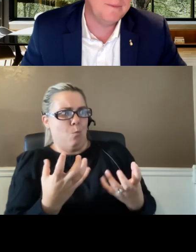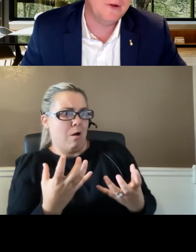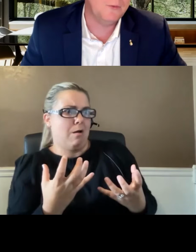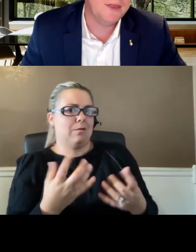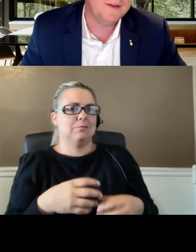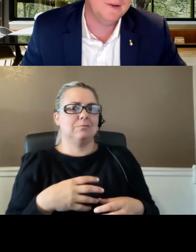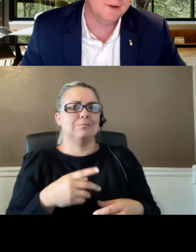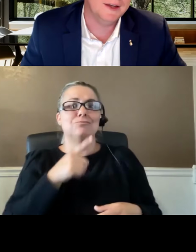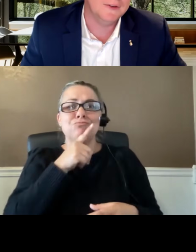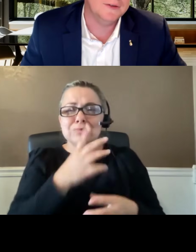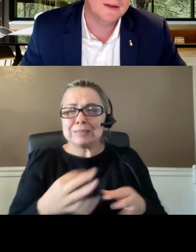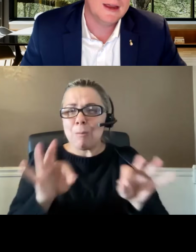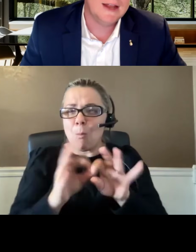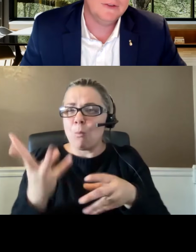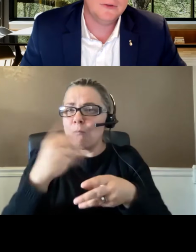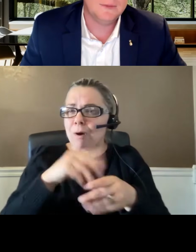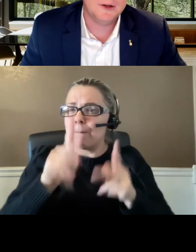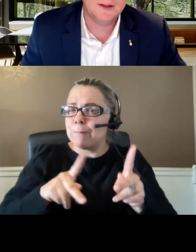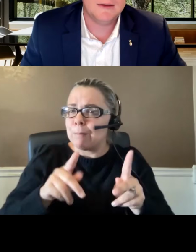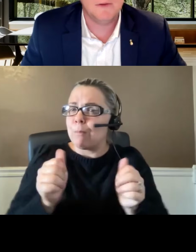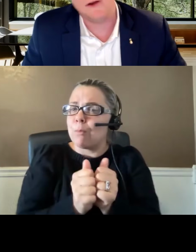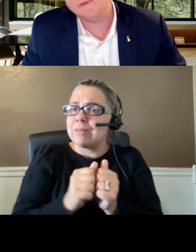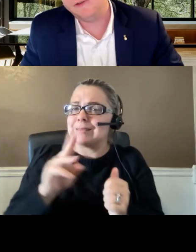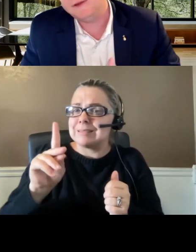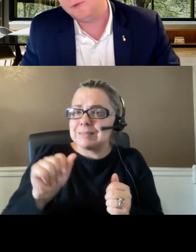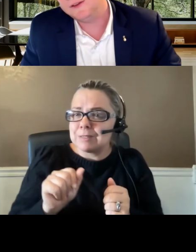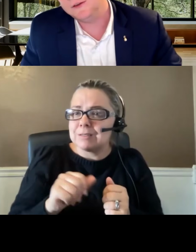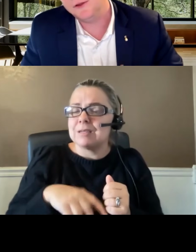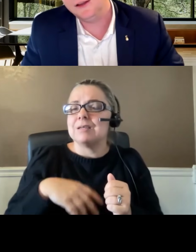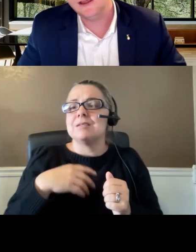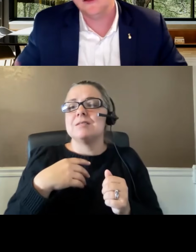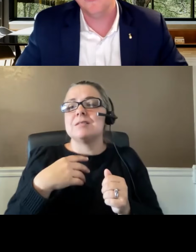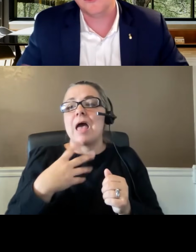people with disabilities and, so similarly, we want to involve people with disabilities who